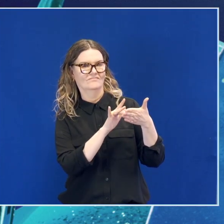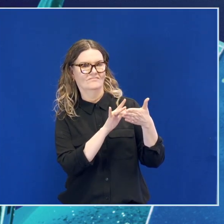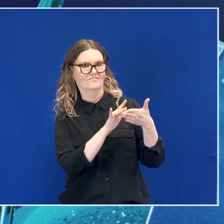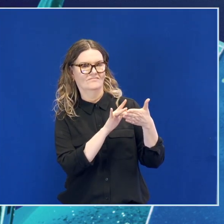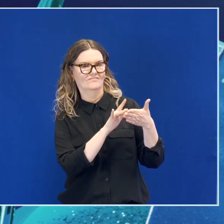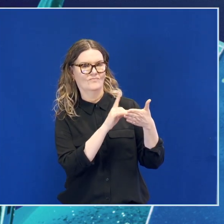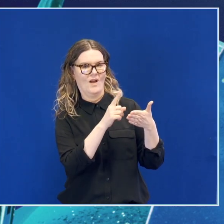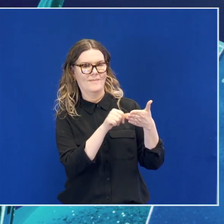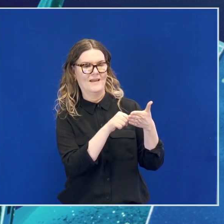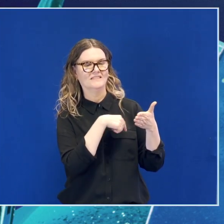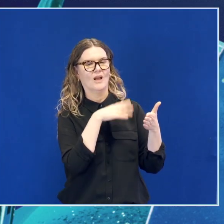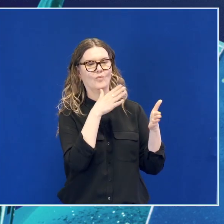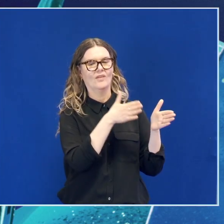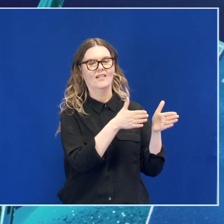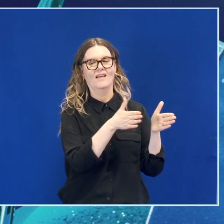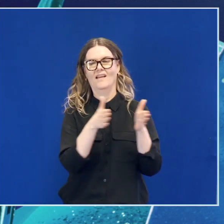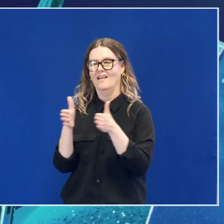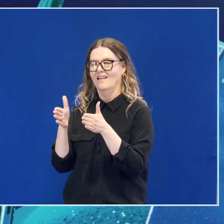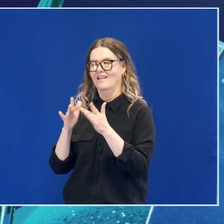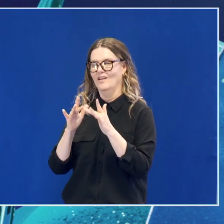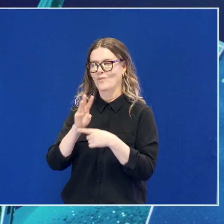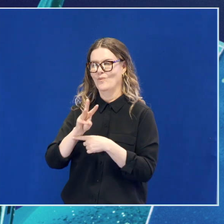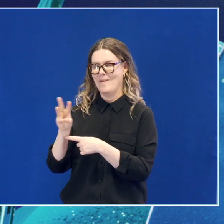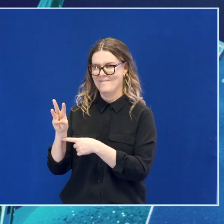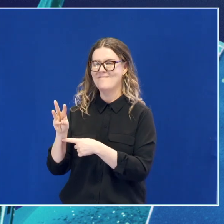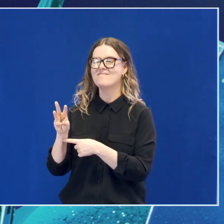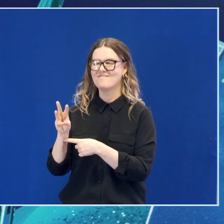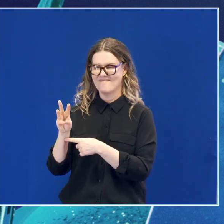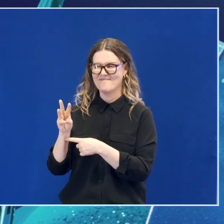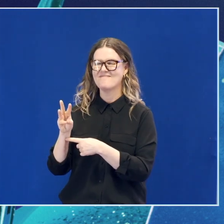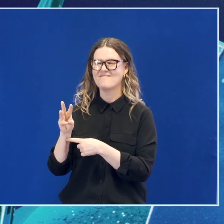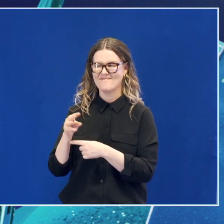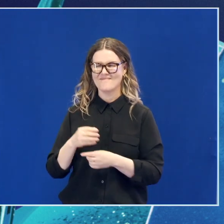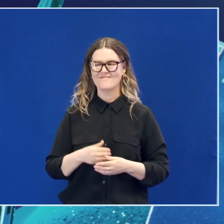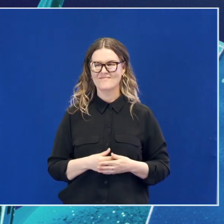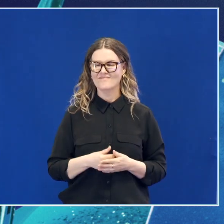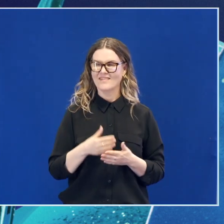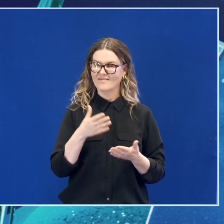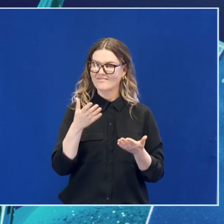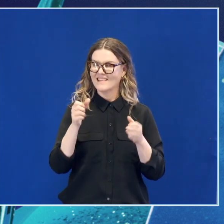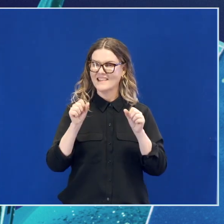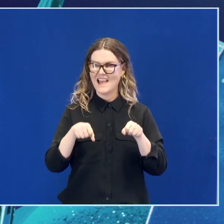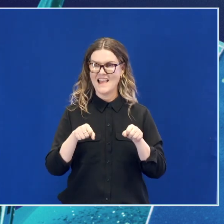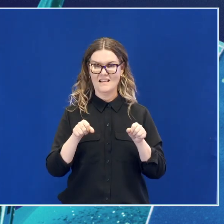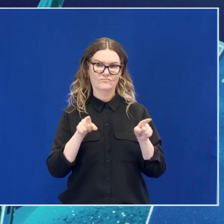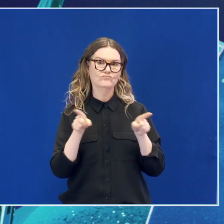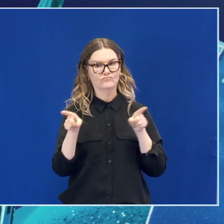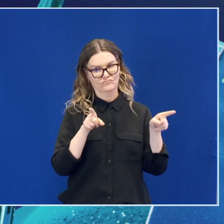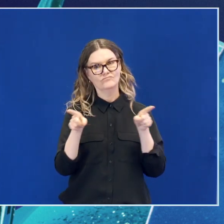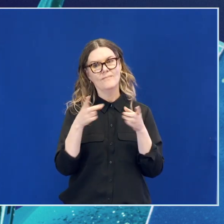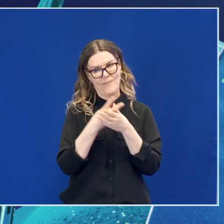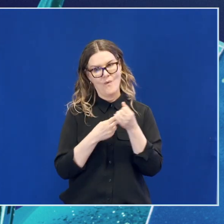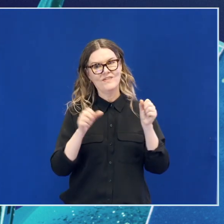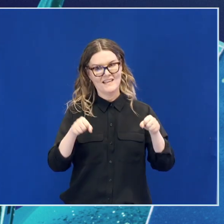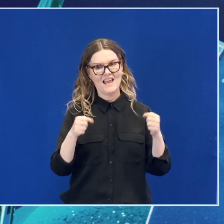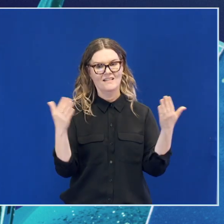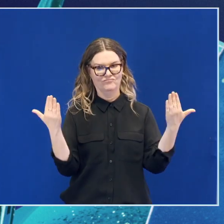It's looking internally, plus it's looking at supporting information externally. It's integrated into all the apps,